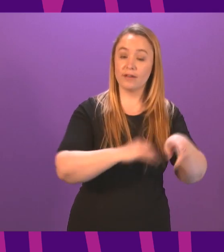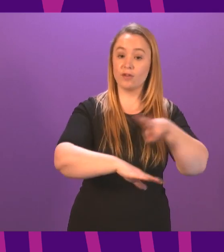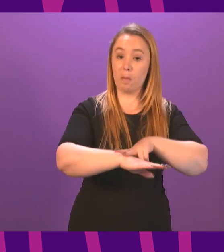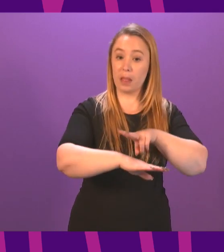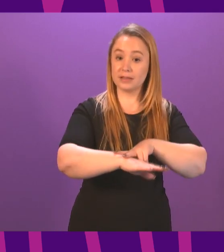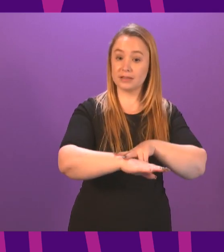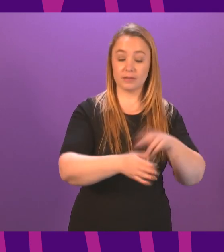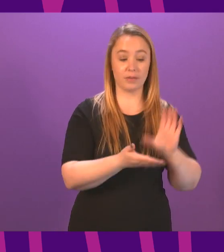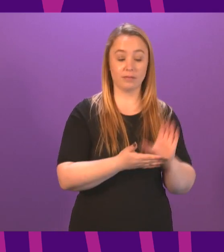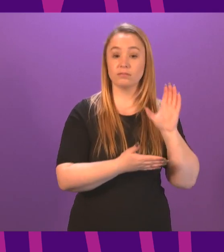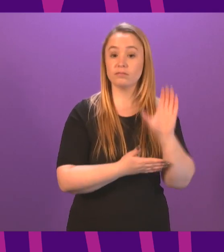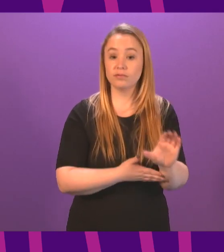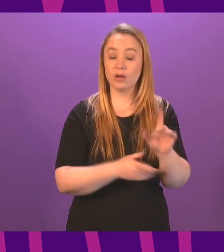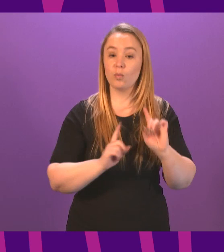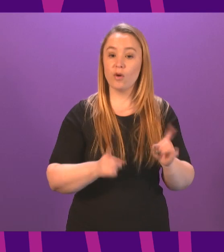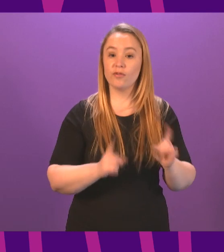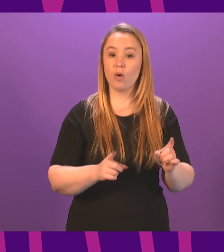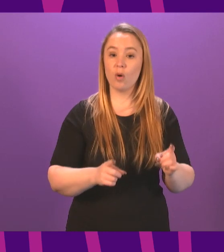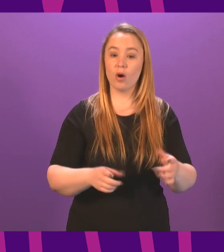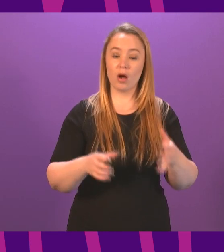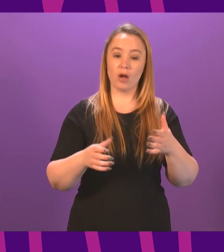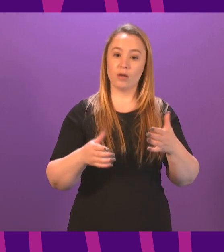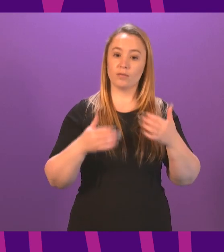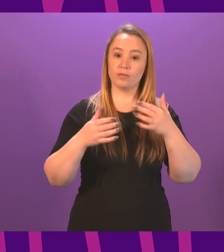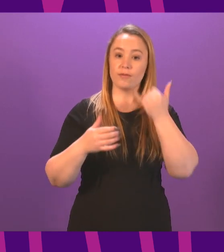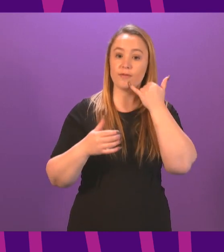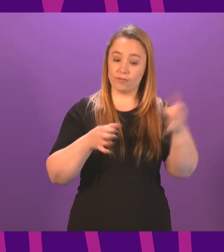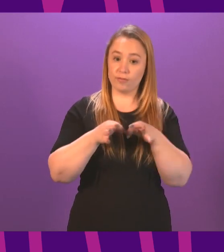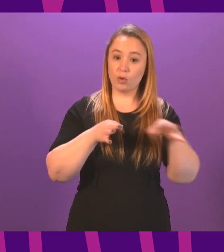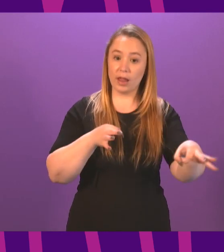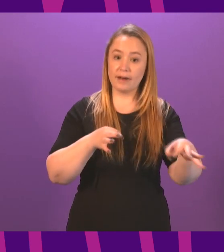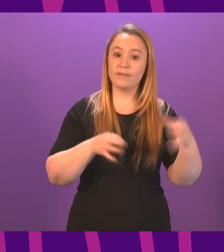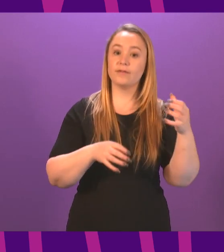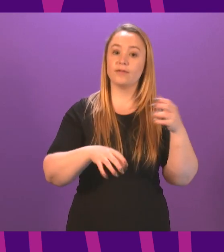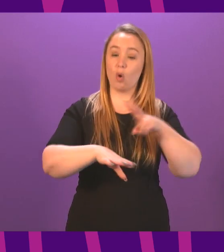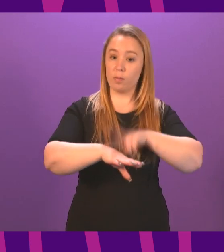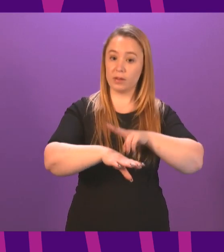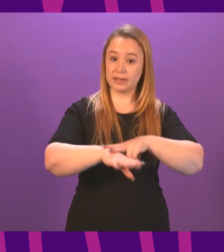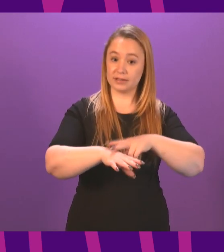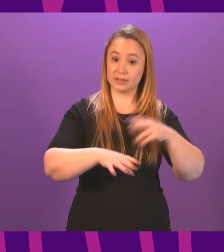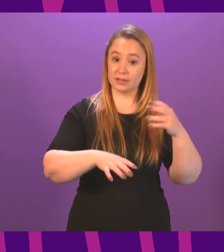Scotland wellbeing programme to all blue-light responders, including the police. That programme